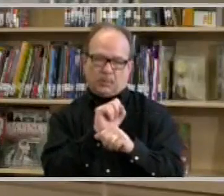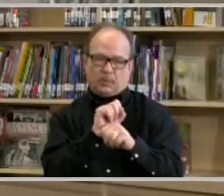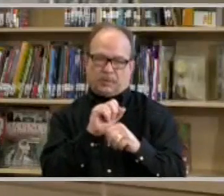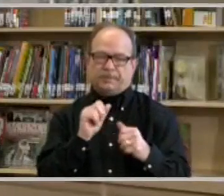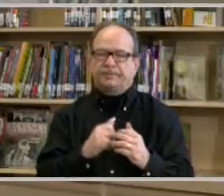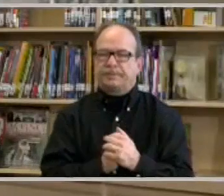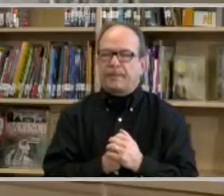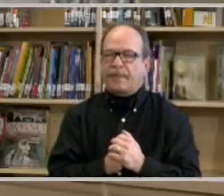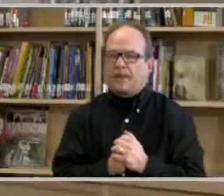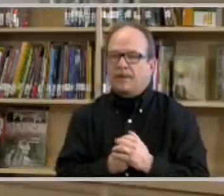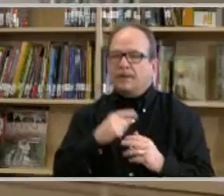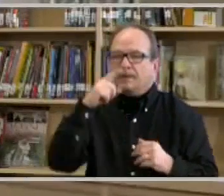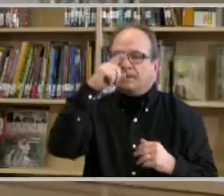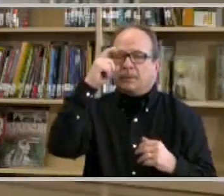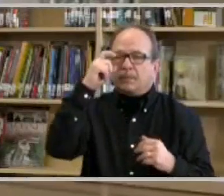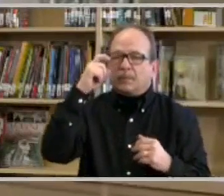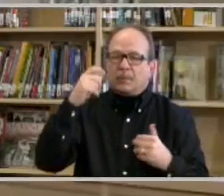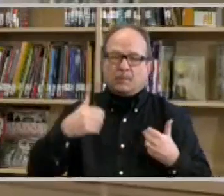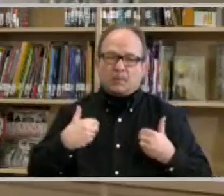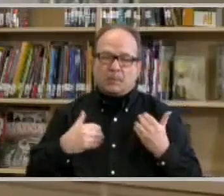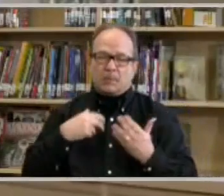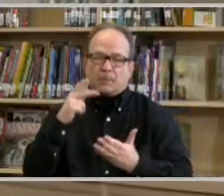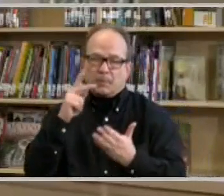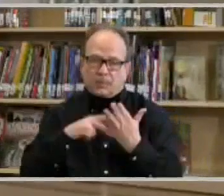PERMANENT EMPLOYMENT. WE'VE ALSO EXPANDED OUR SUMMER